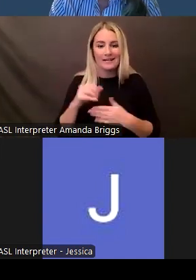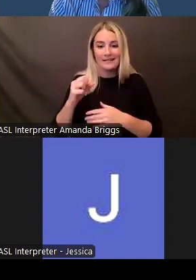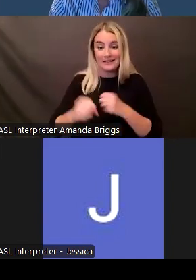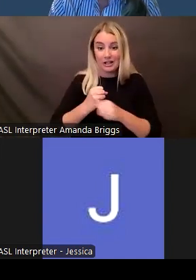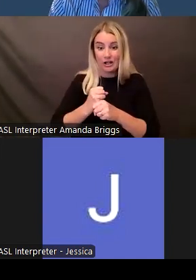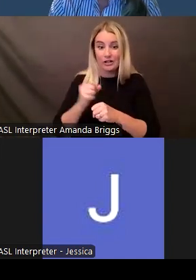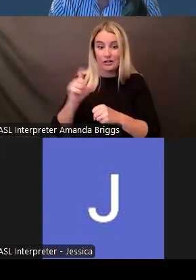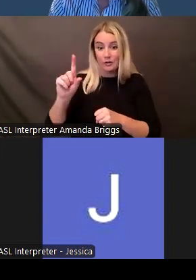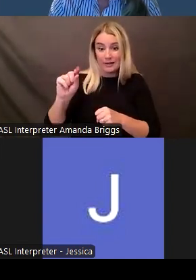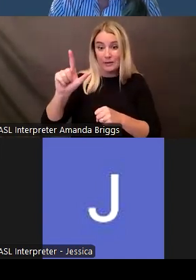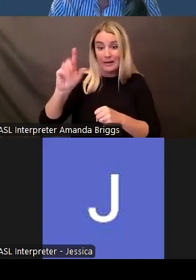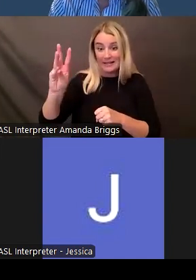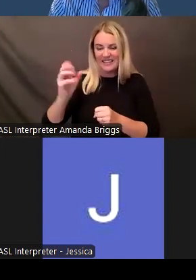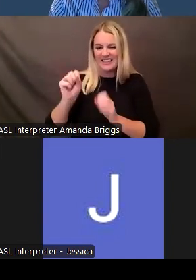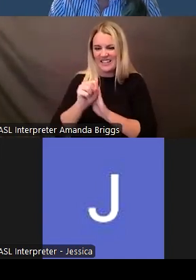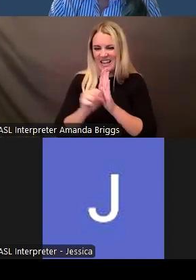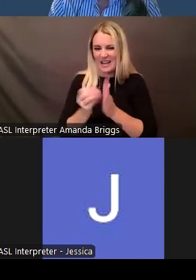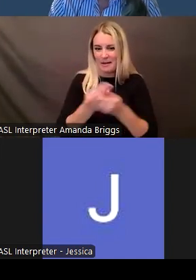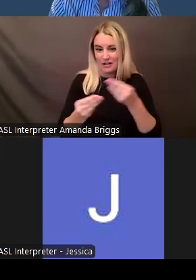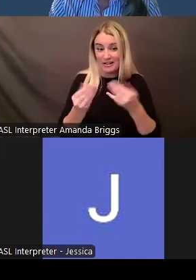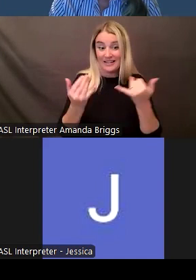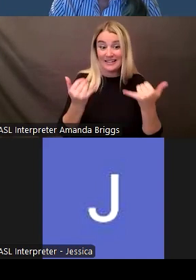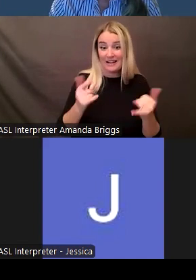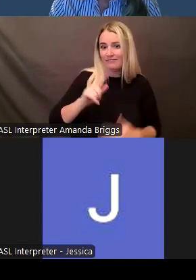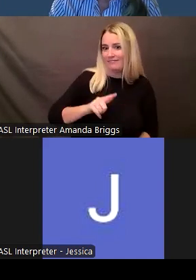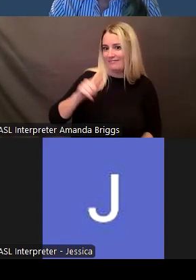And we'll conclude with questions. Now I'm going to pass it to my colleague Anna.